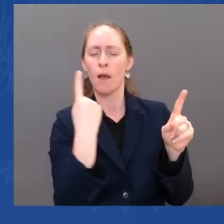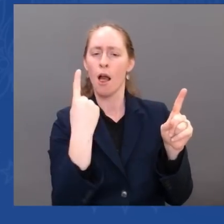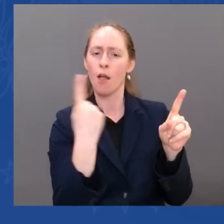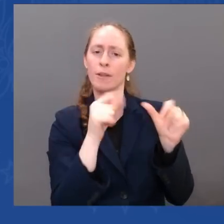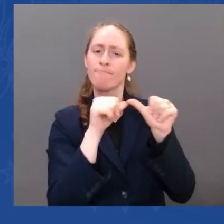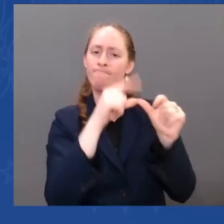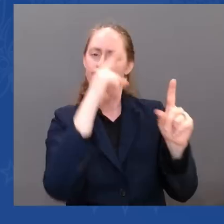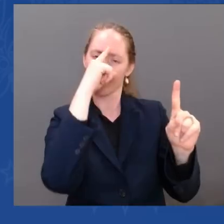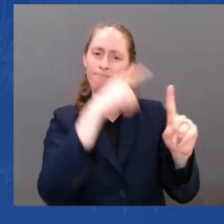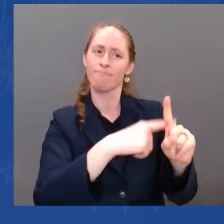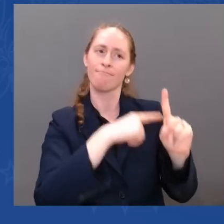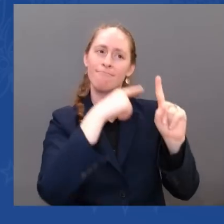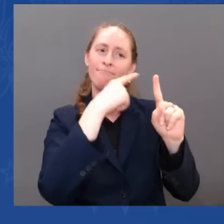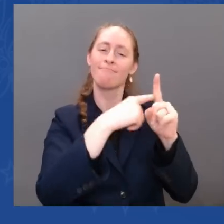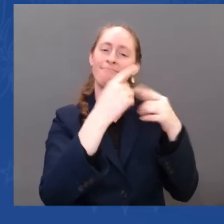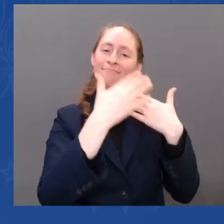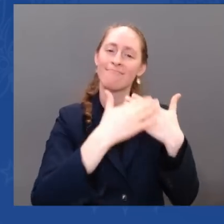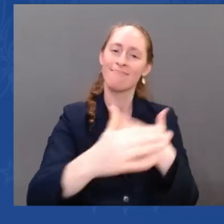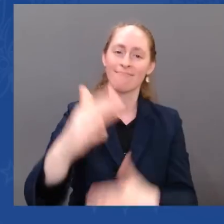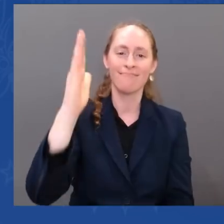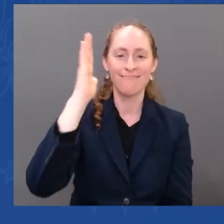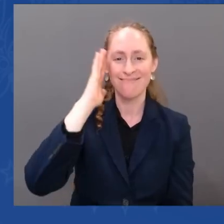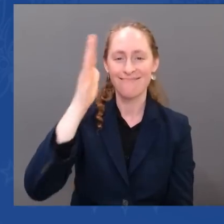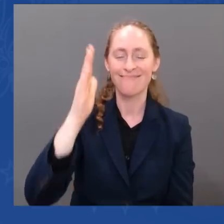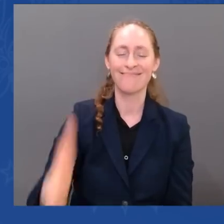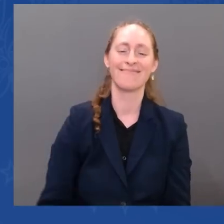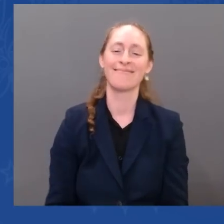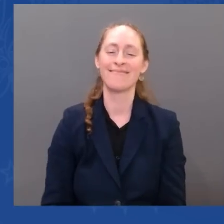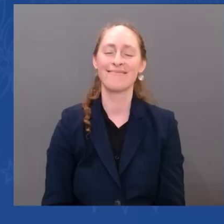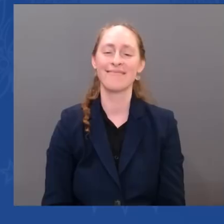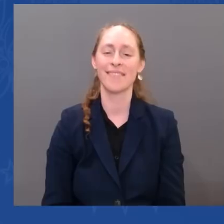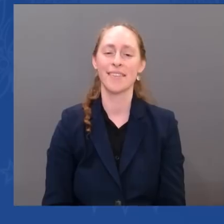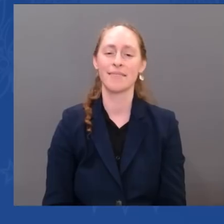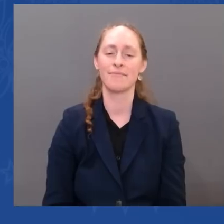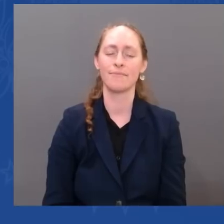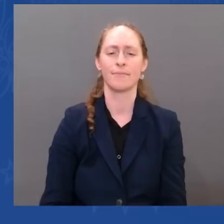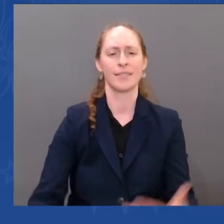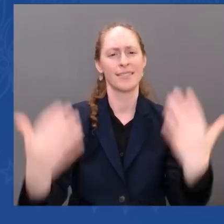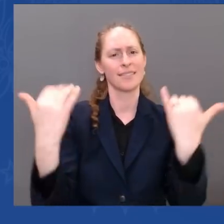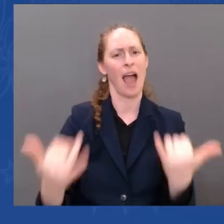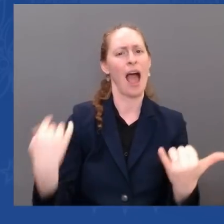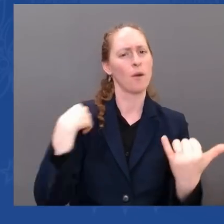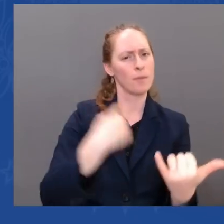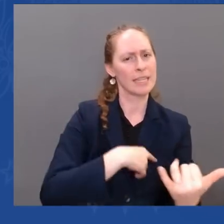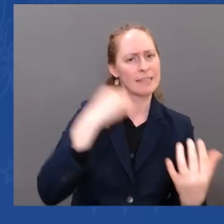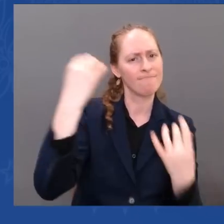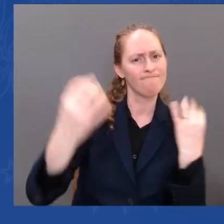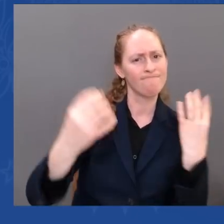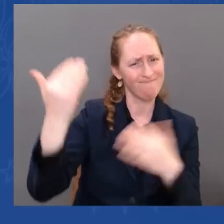and rededicate ourselves to all the hard work that lies ahead: to defend democracy in Greece, in the United States,